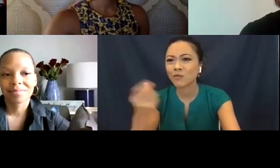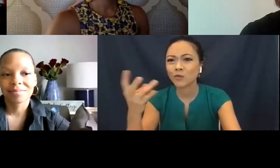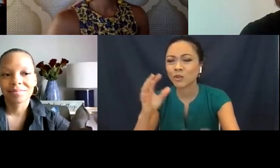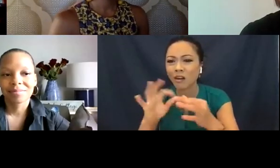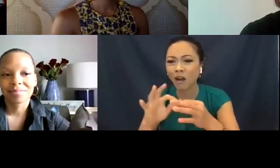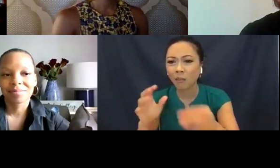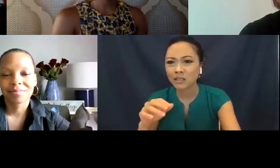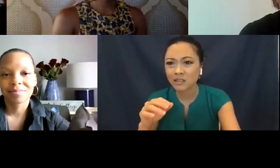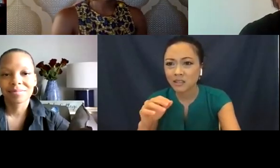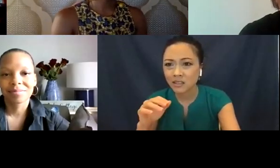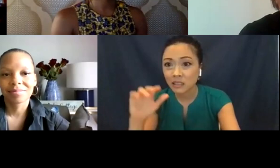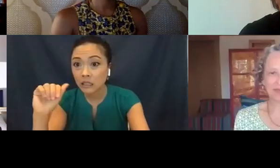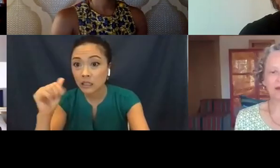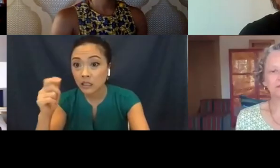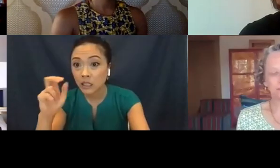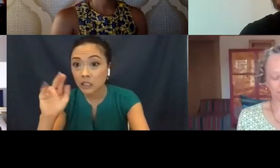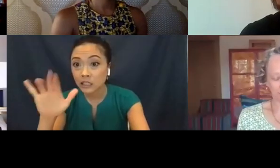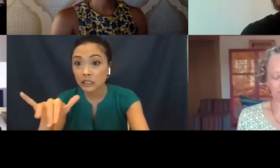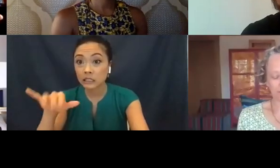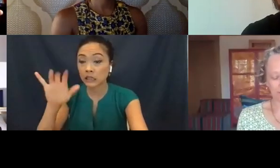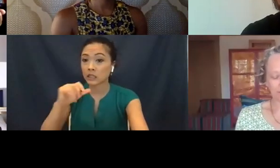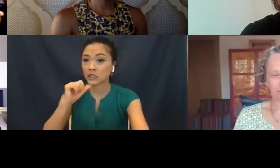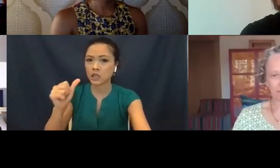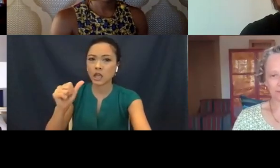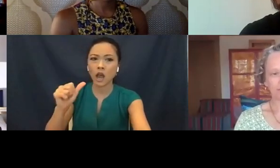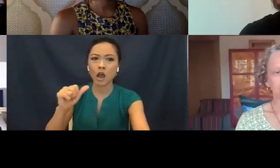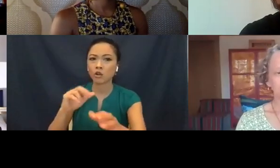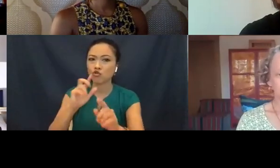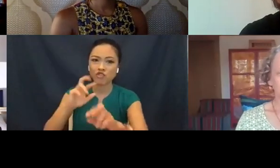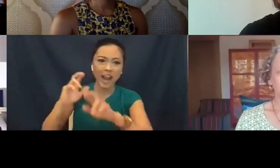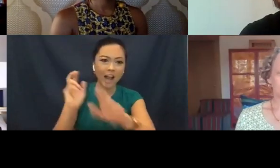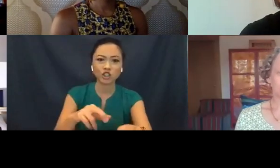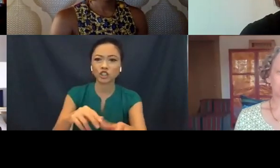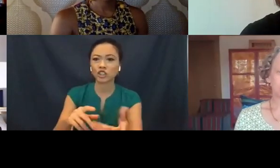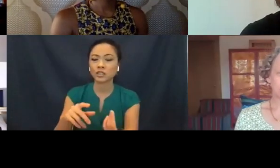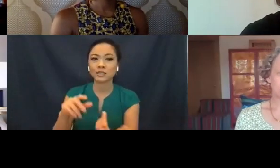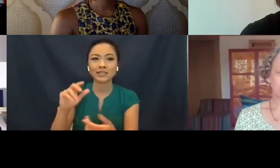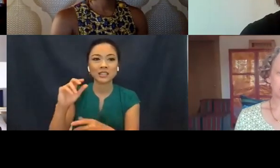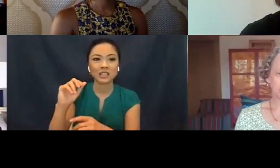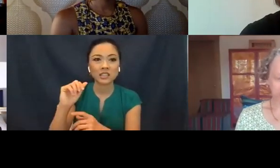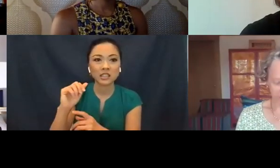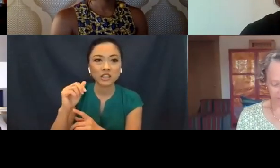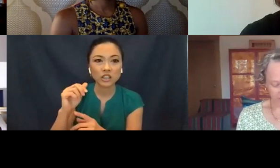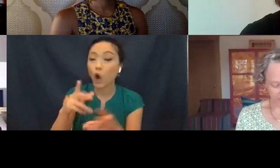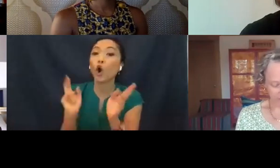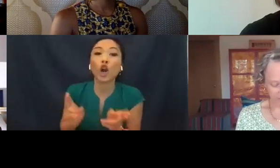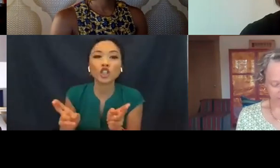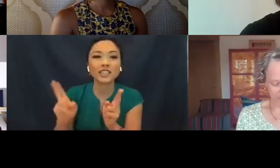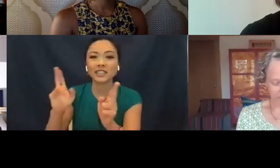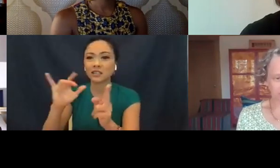one, urgency, that is not reactionary, urgency that is mindful, urgency that is sustainable,